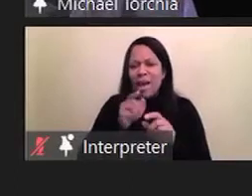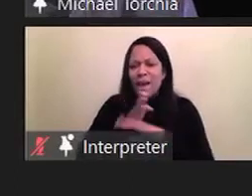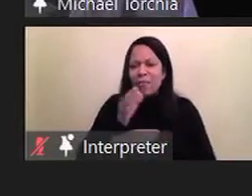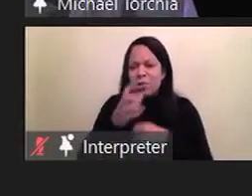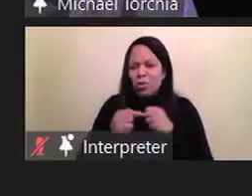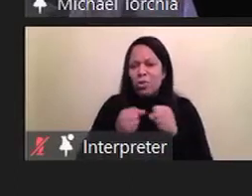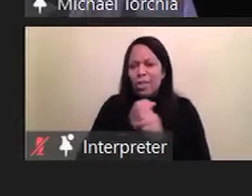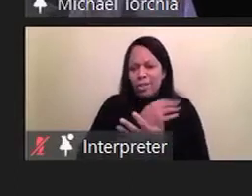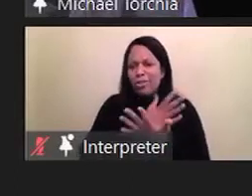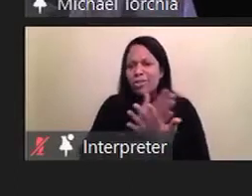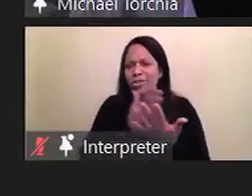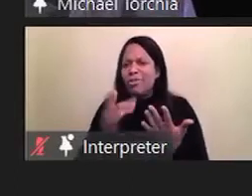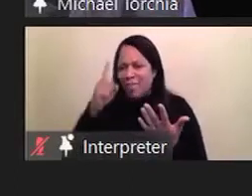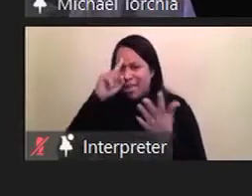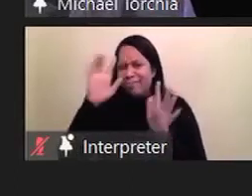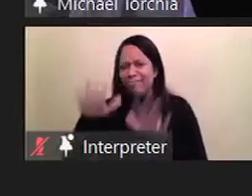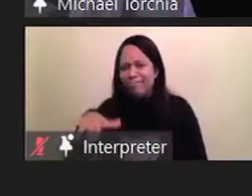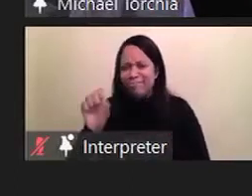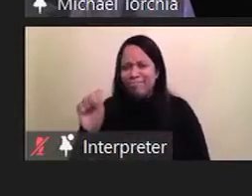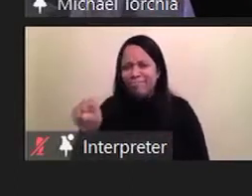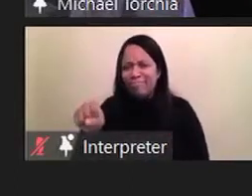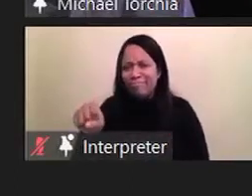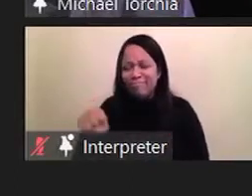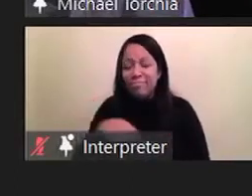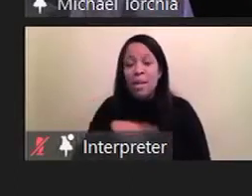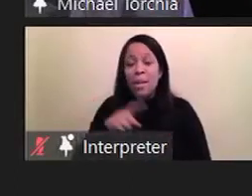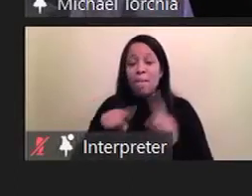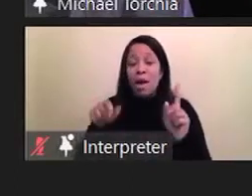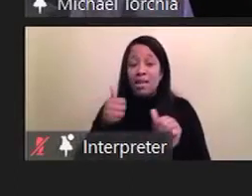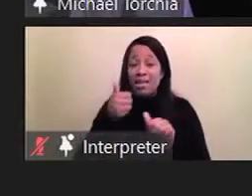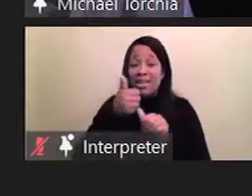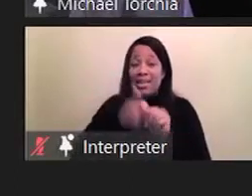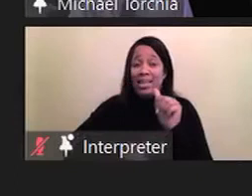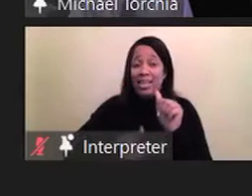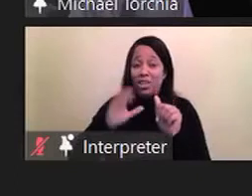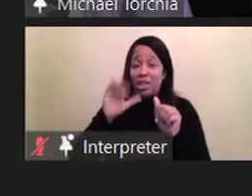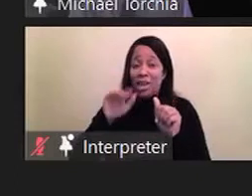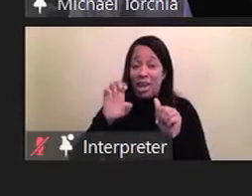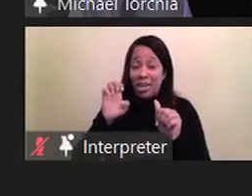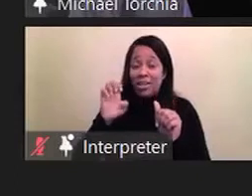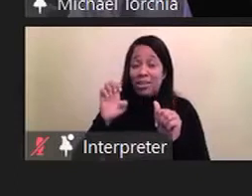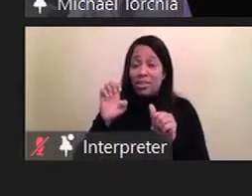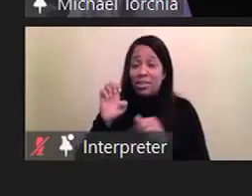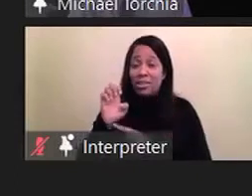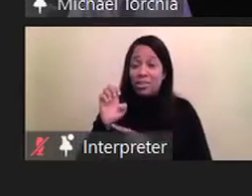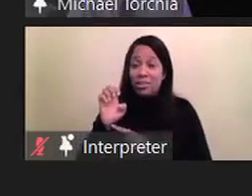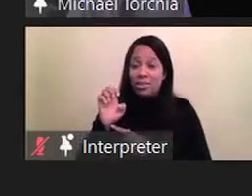But in each of the cases, we see that you